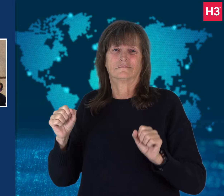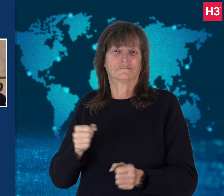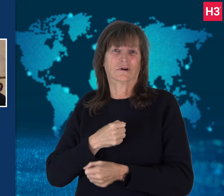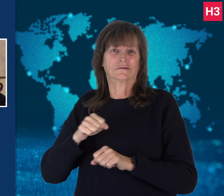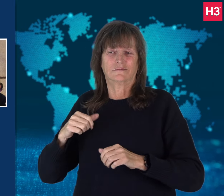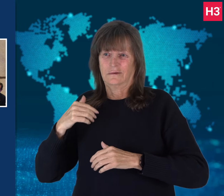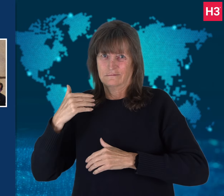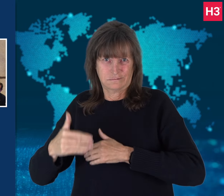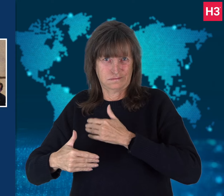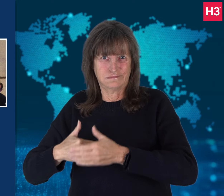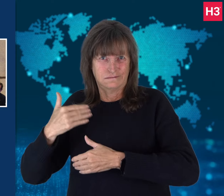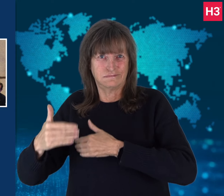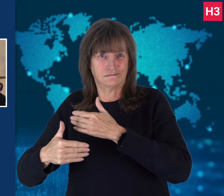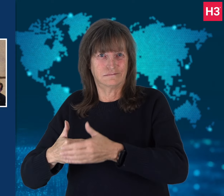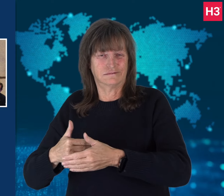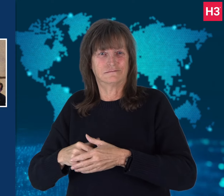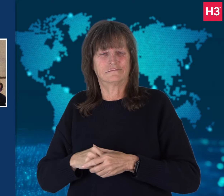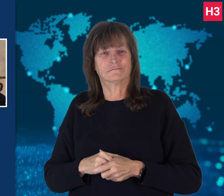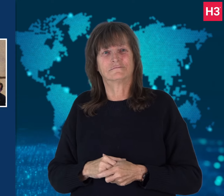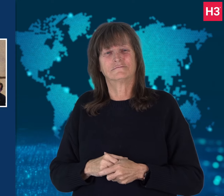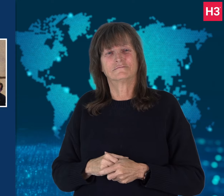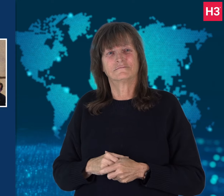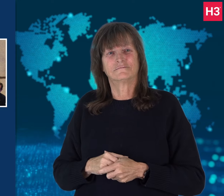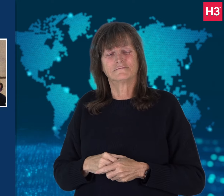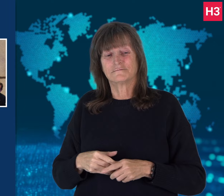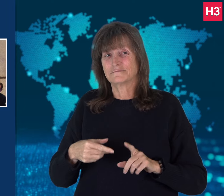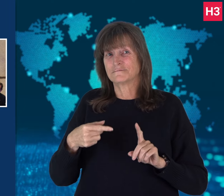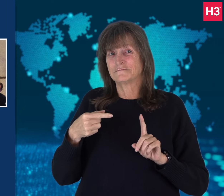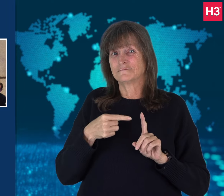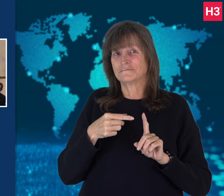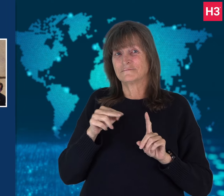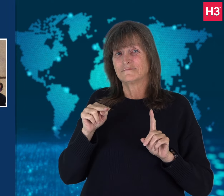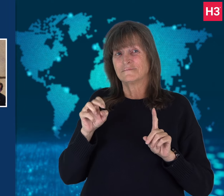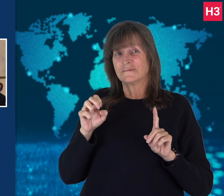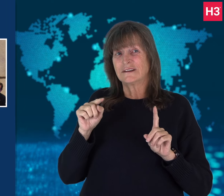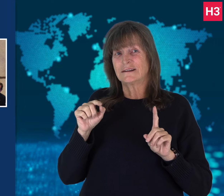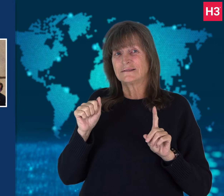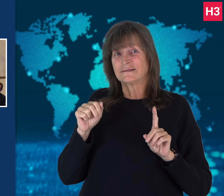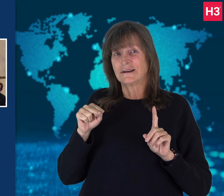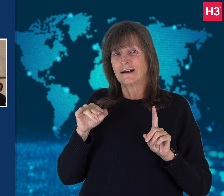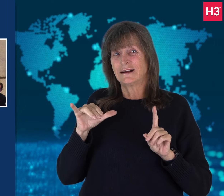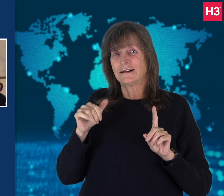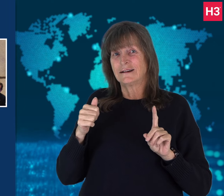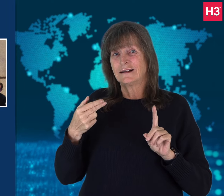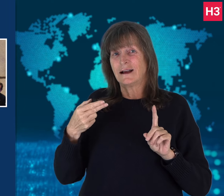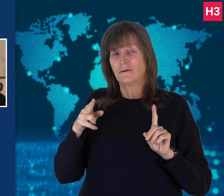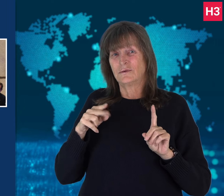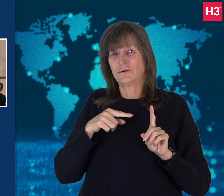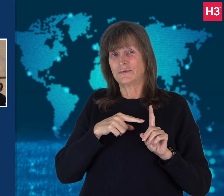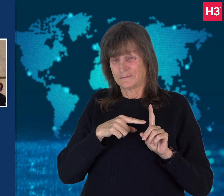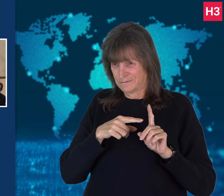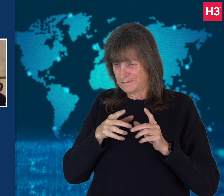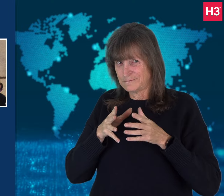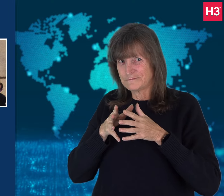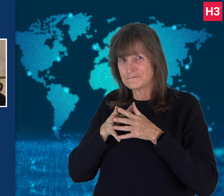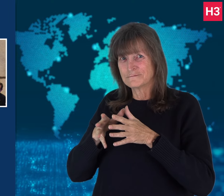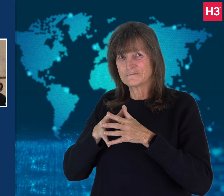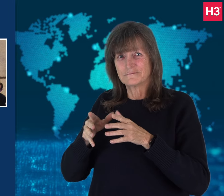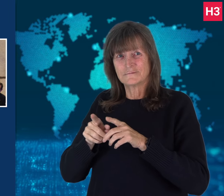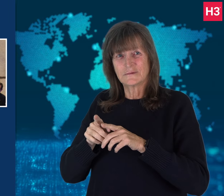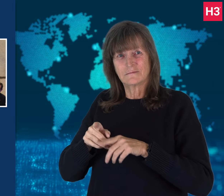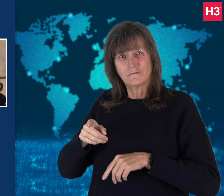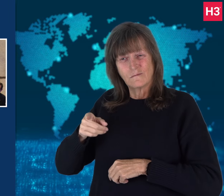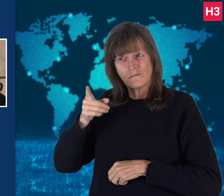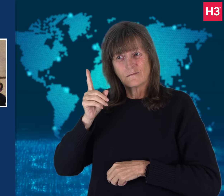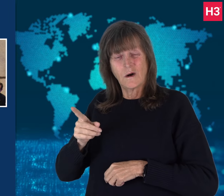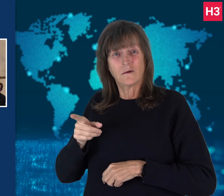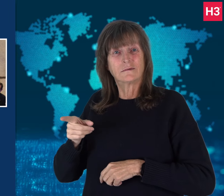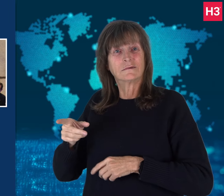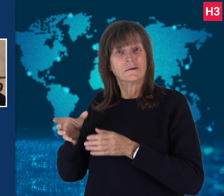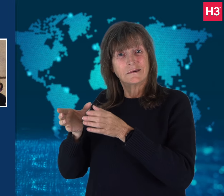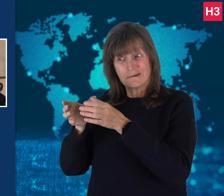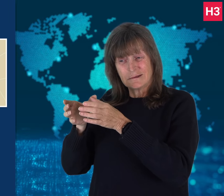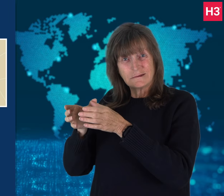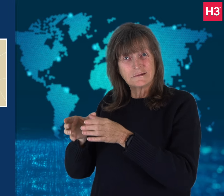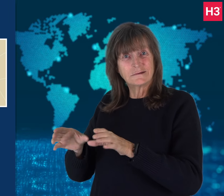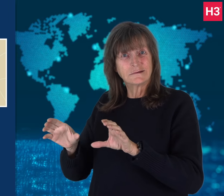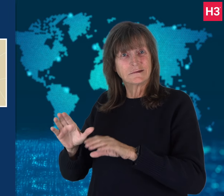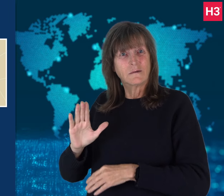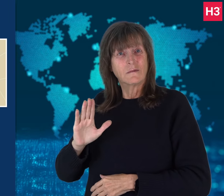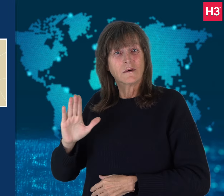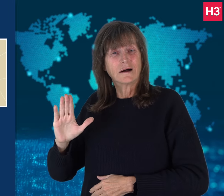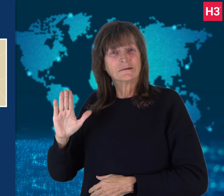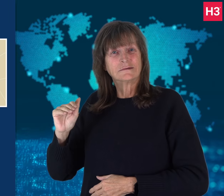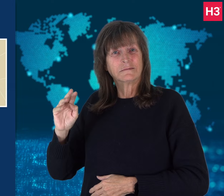the bill cannot move forward. Netanyahu also warned that annexing